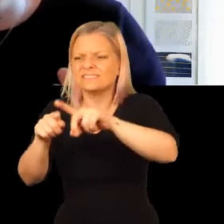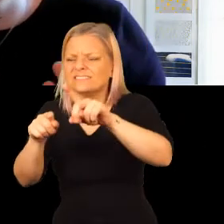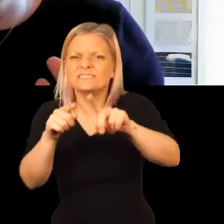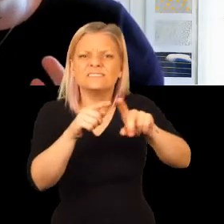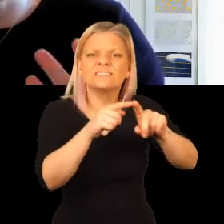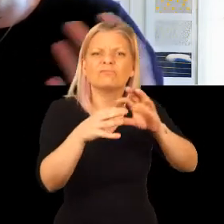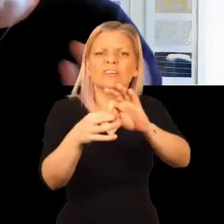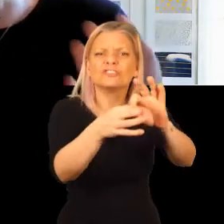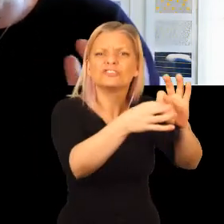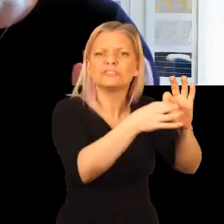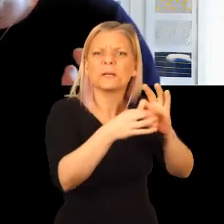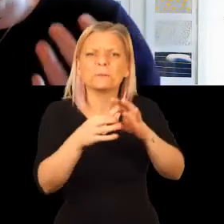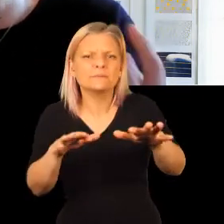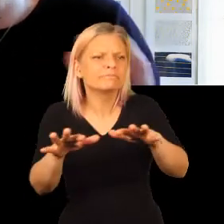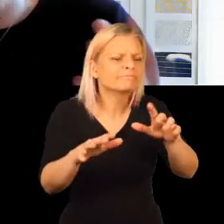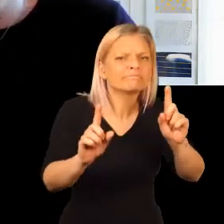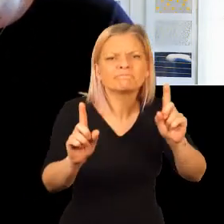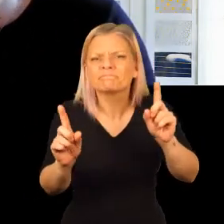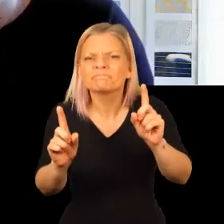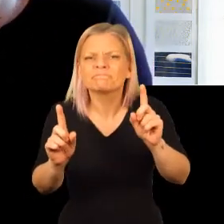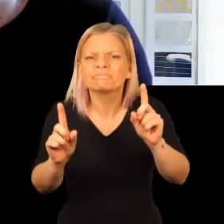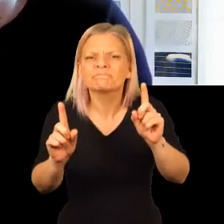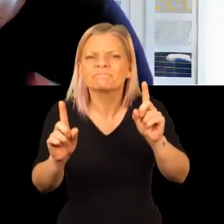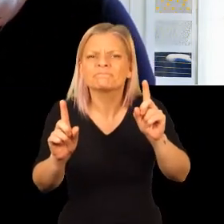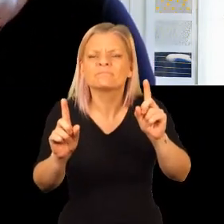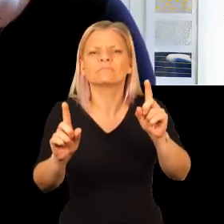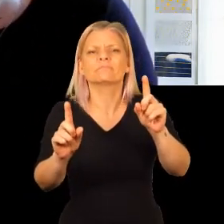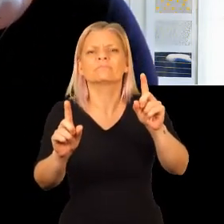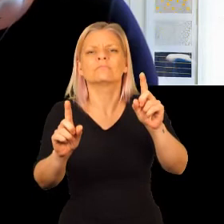some of the barriers go the boundaries go that you see maybe in a different type of